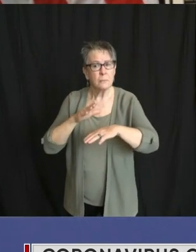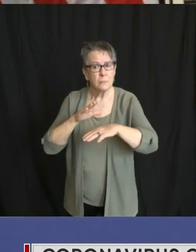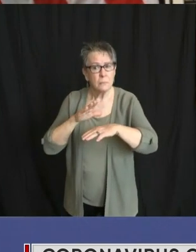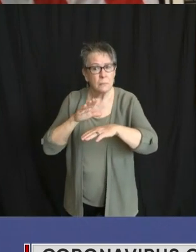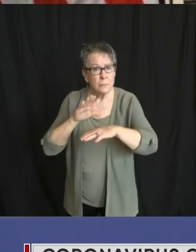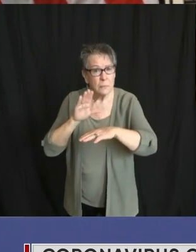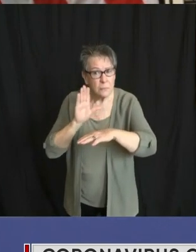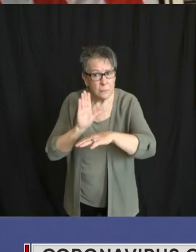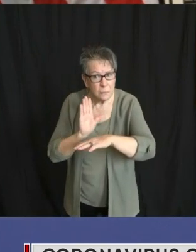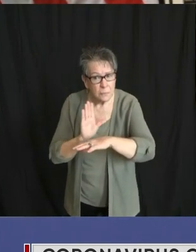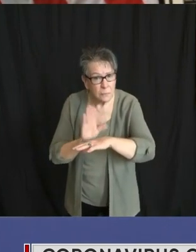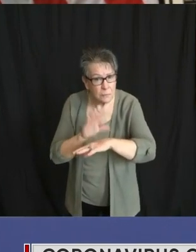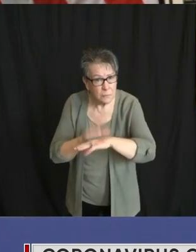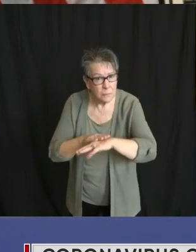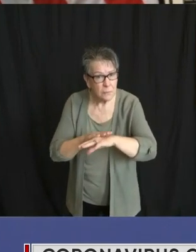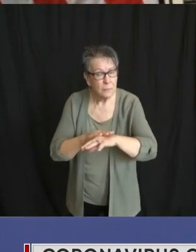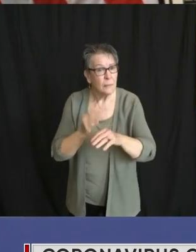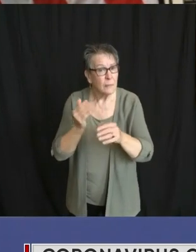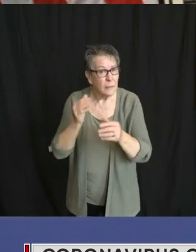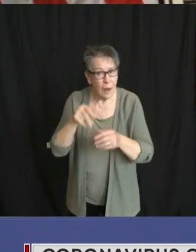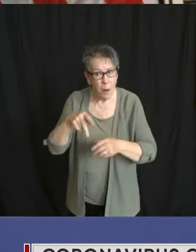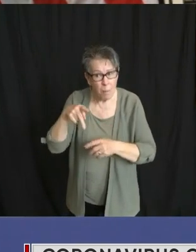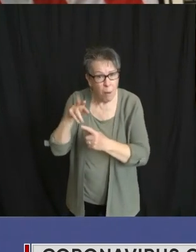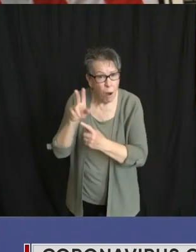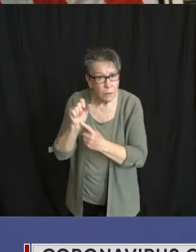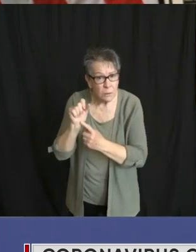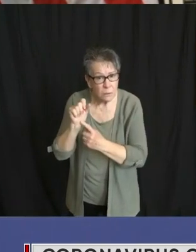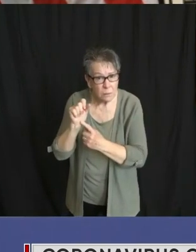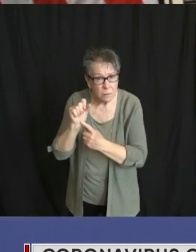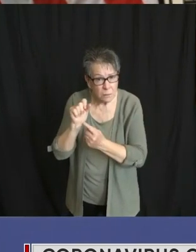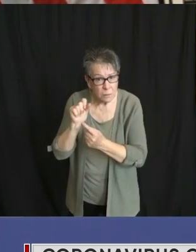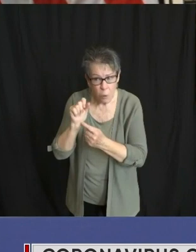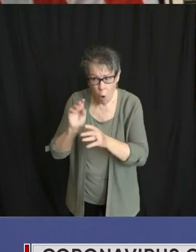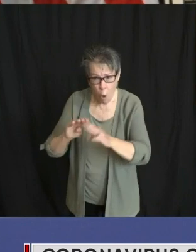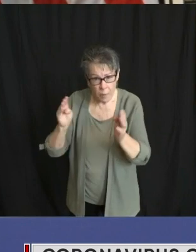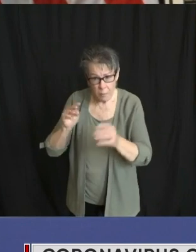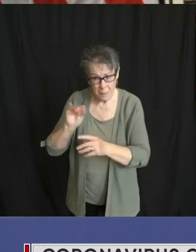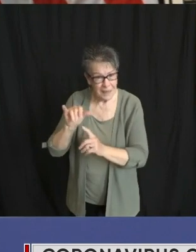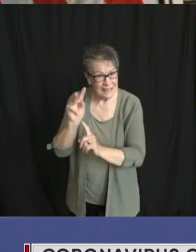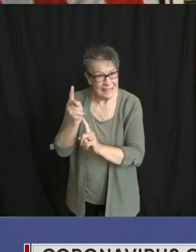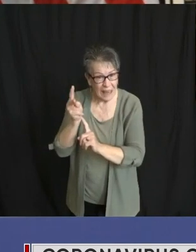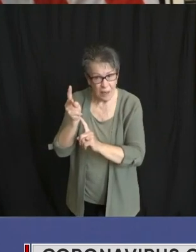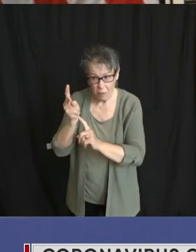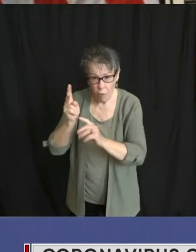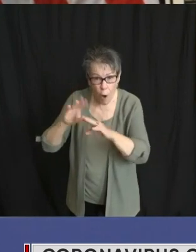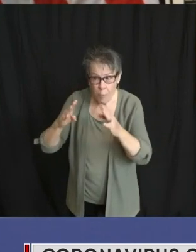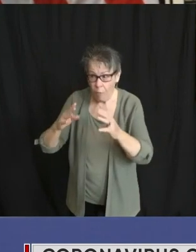COMPLIANCE AND BAD BEHAVIOR THIS WEEKEND, JUST AS QUICKLY